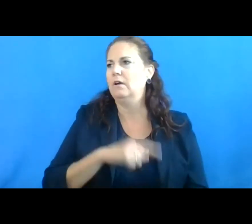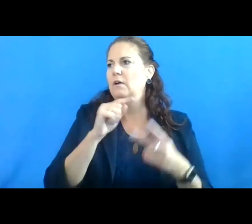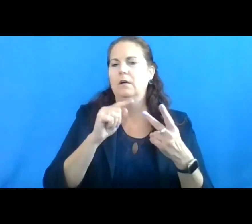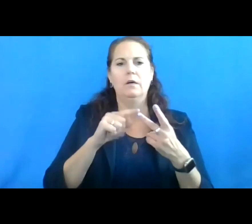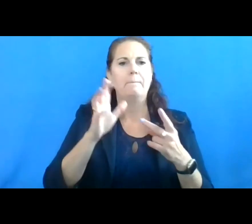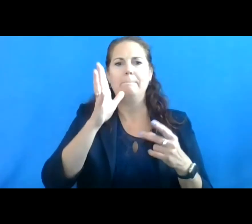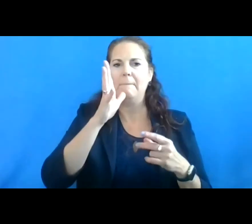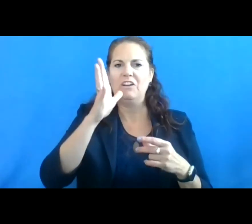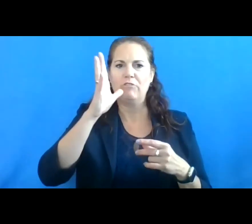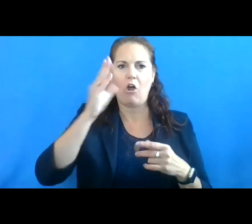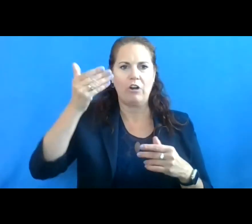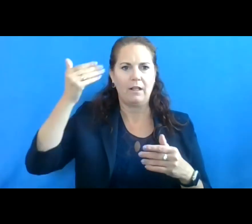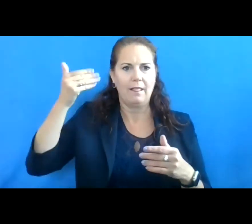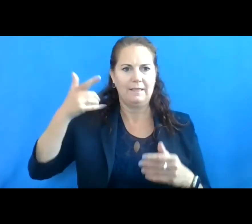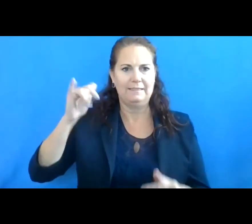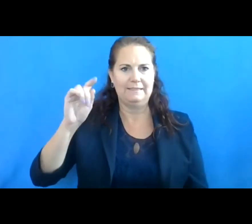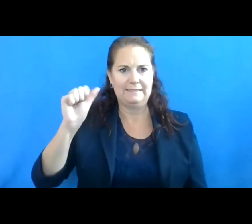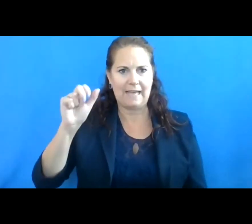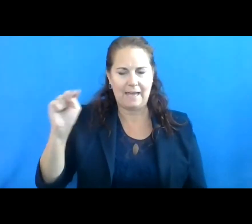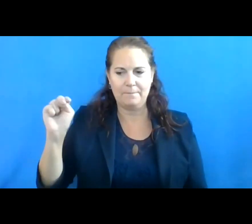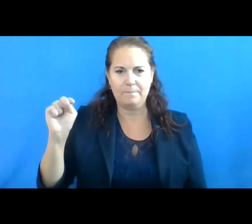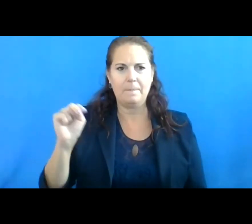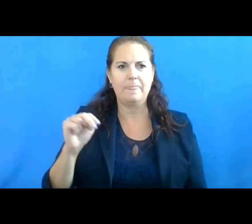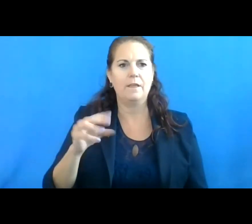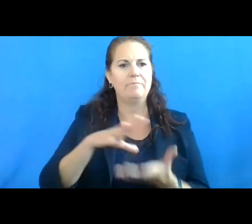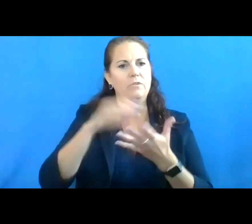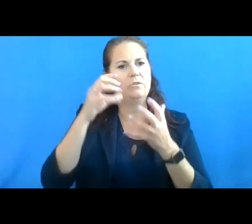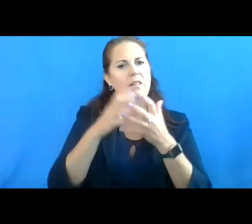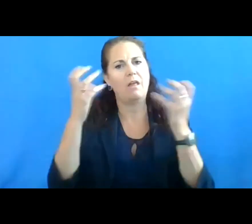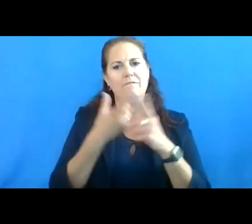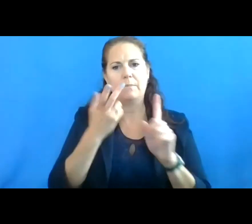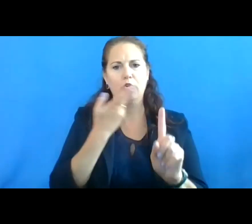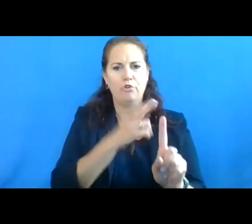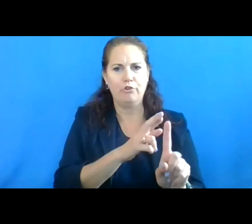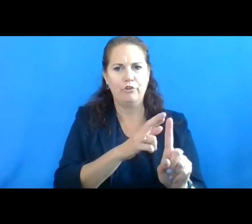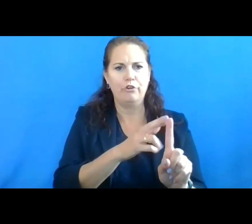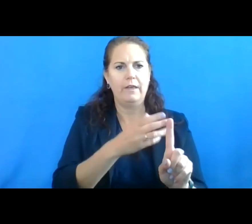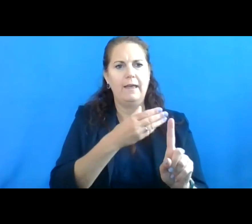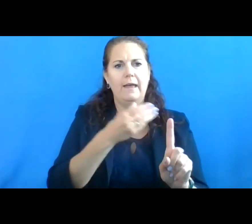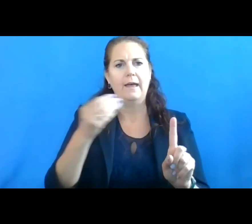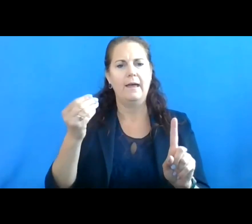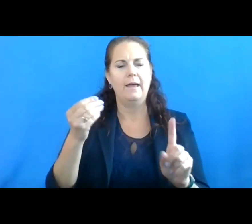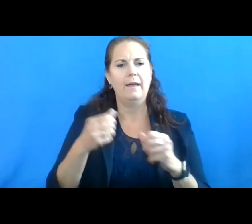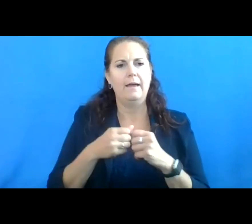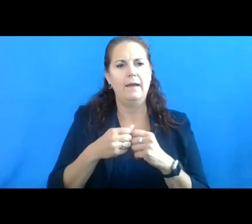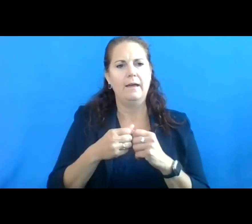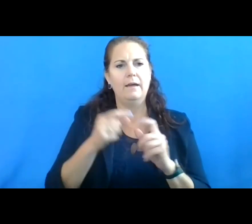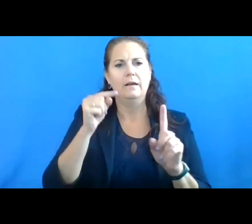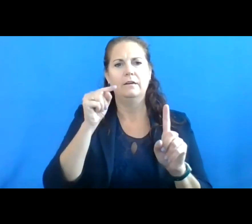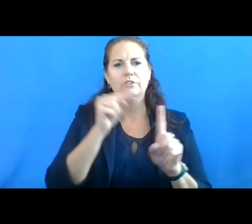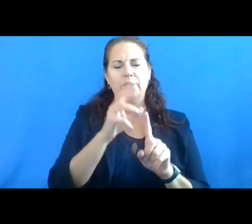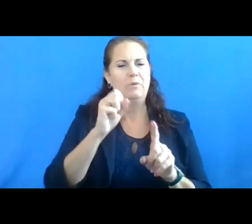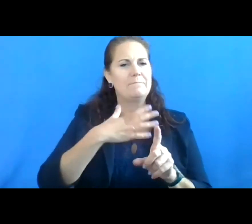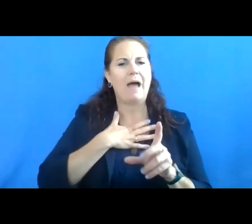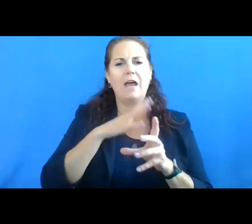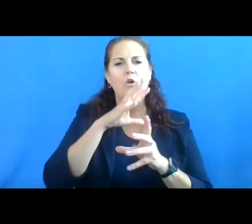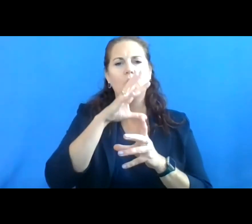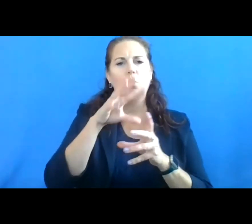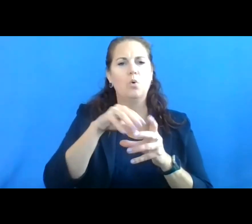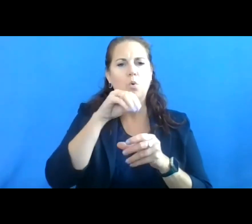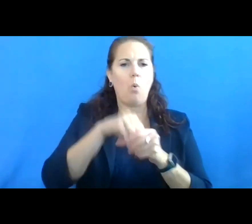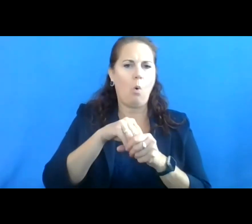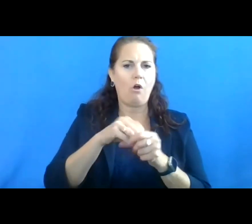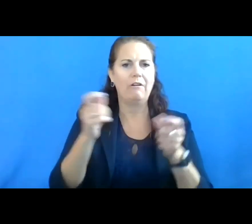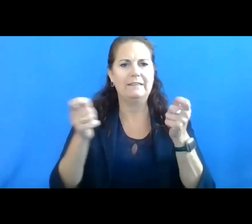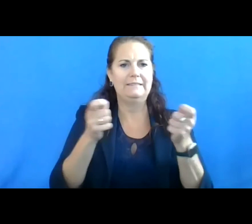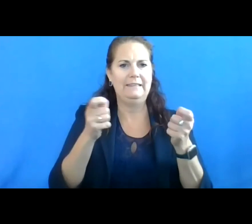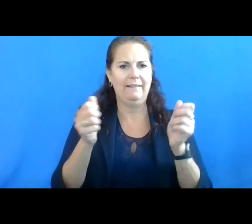I’m Gitxsan I learned a lot from her, and she was my core when dealing with, when I